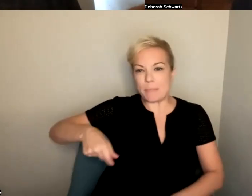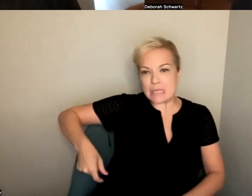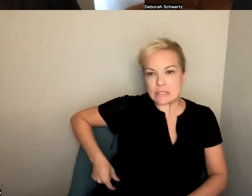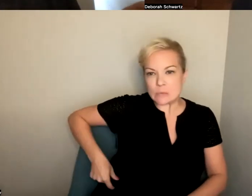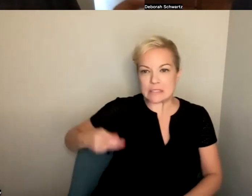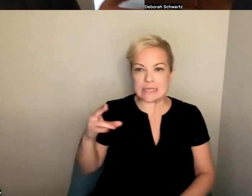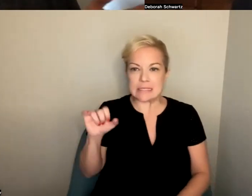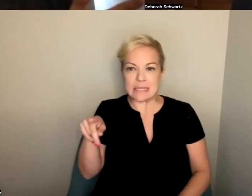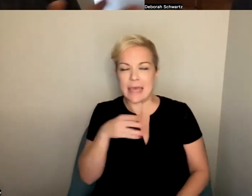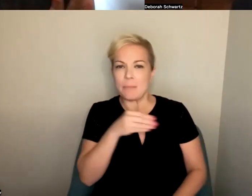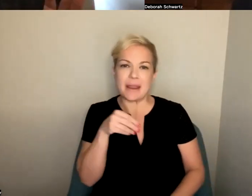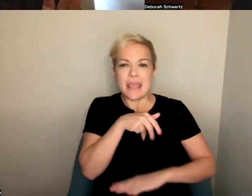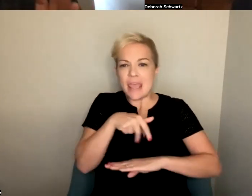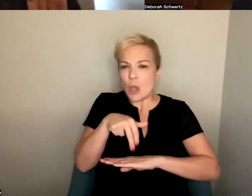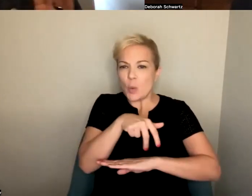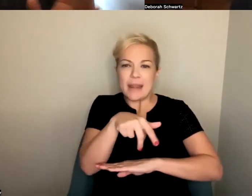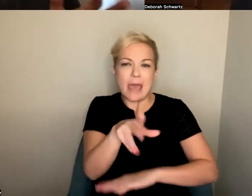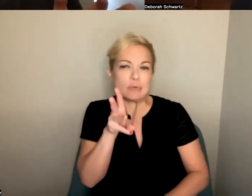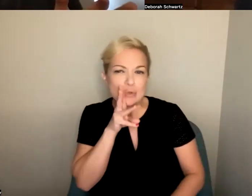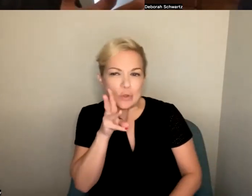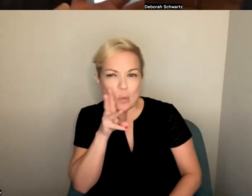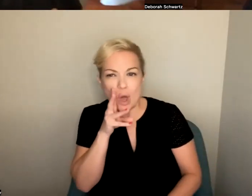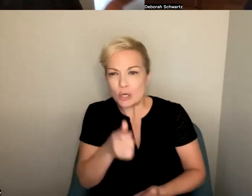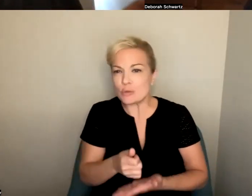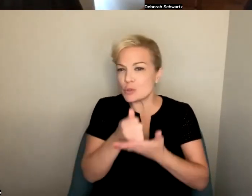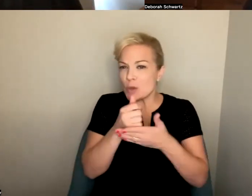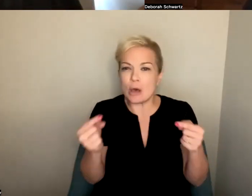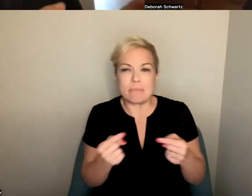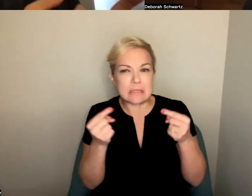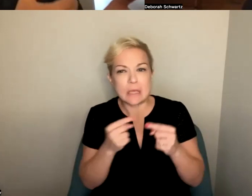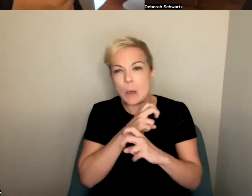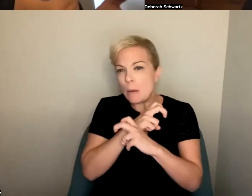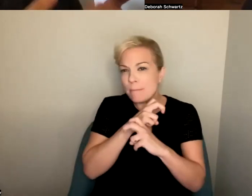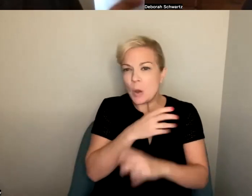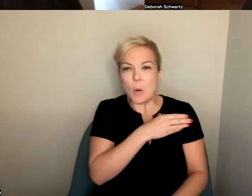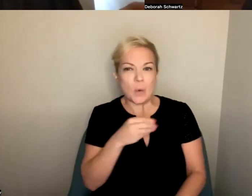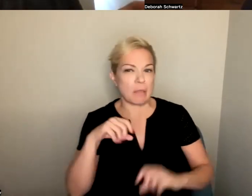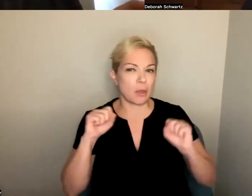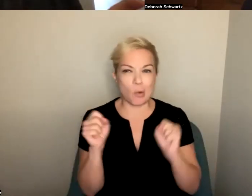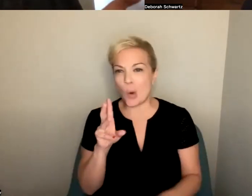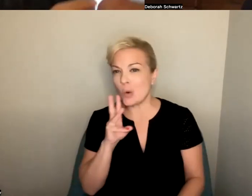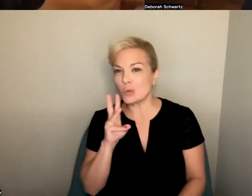the cooling effect on his aching bone, and he succumbed to the cold water and passed away only